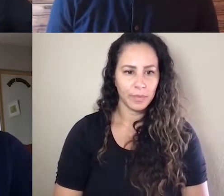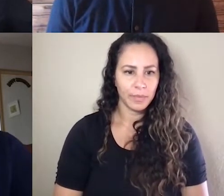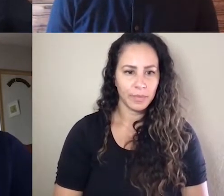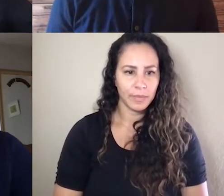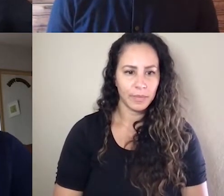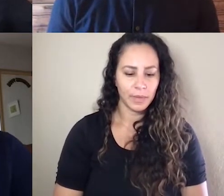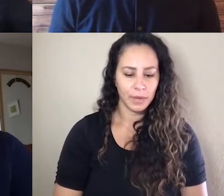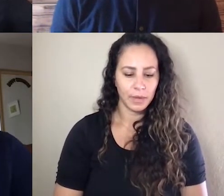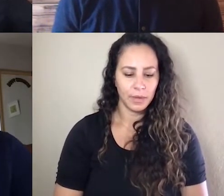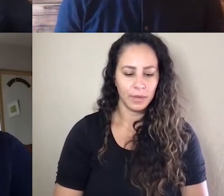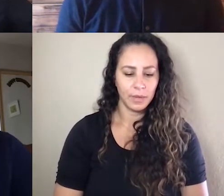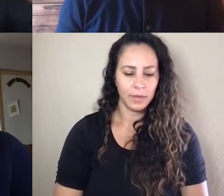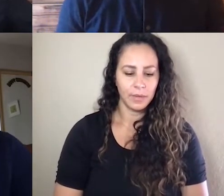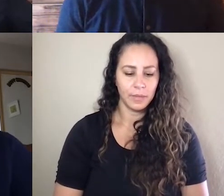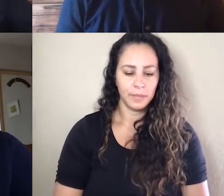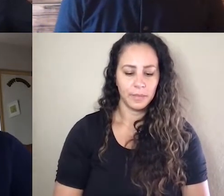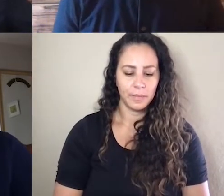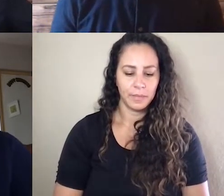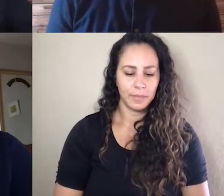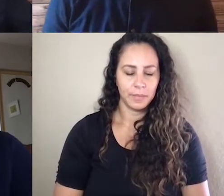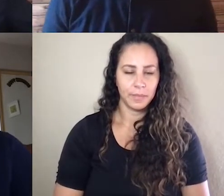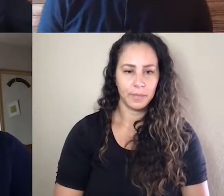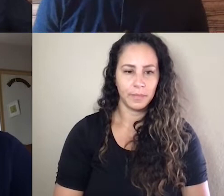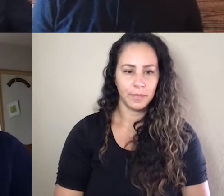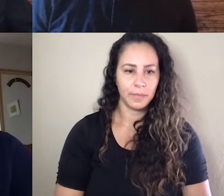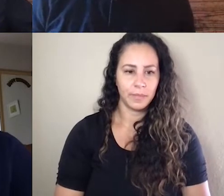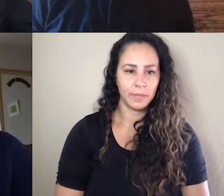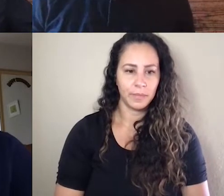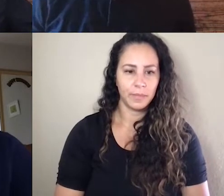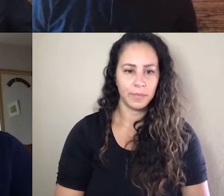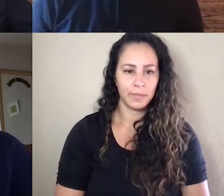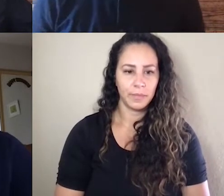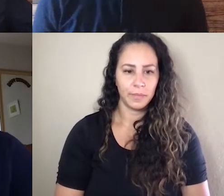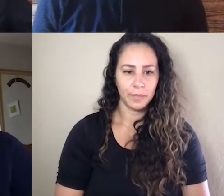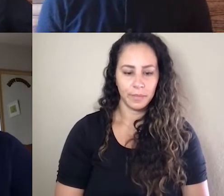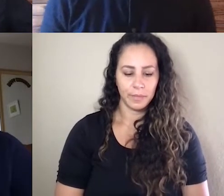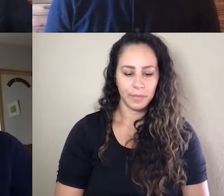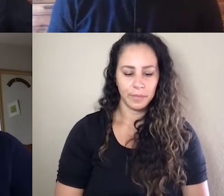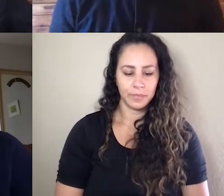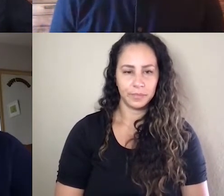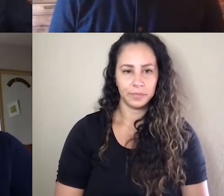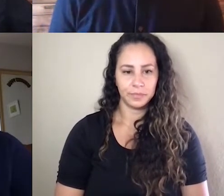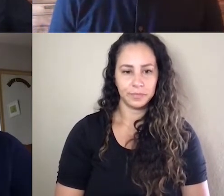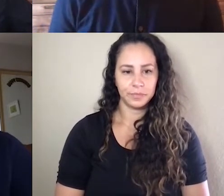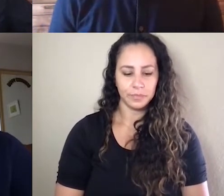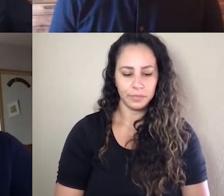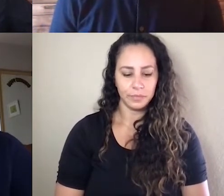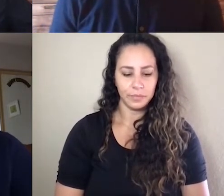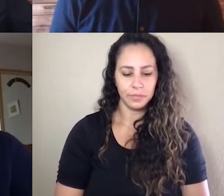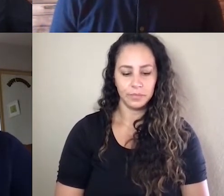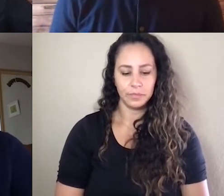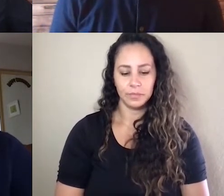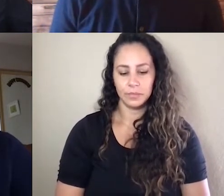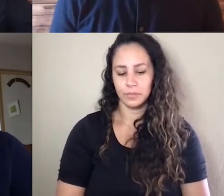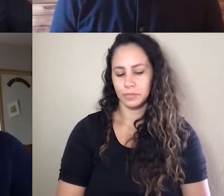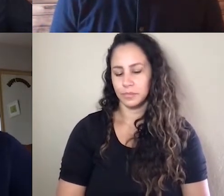GREAT, THANK YOU. AND WE HAVE A QUESTION FOR --